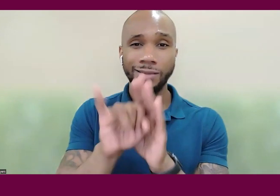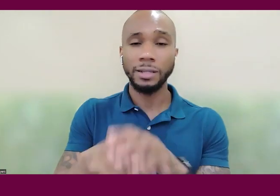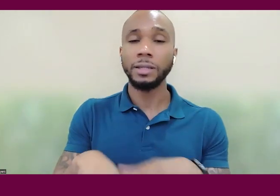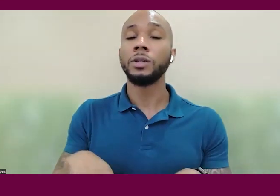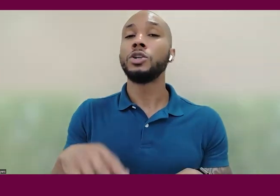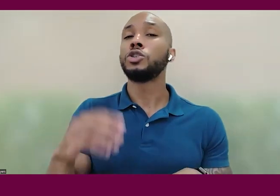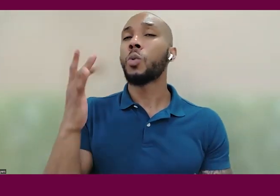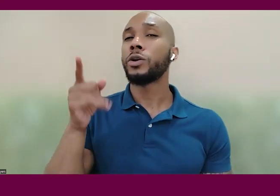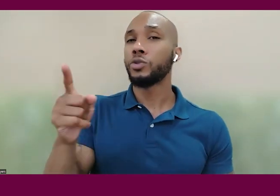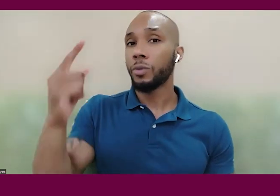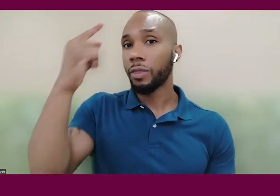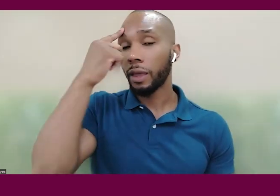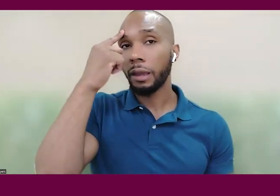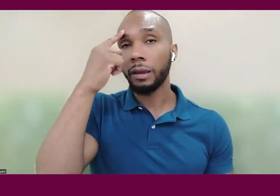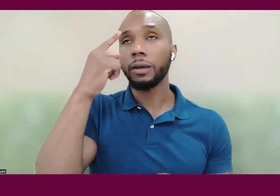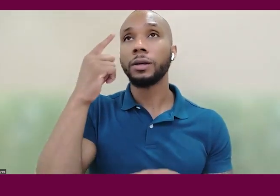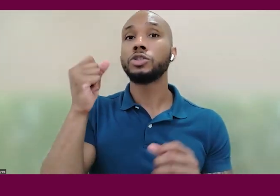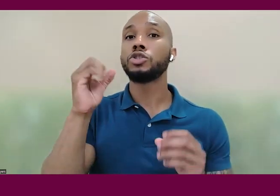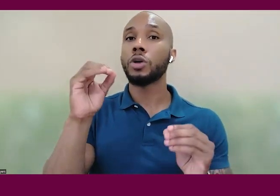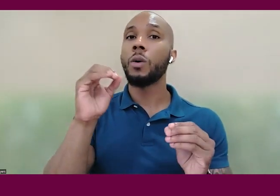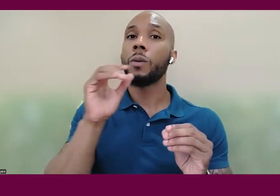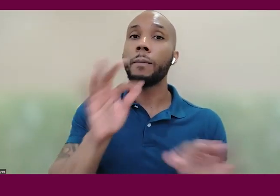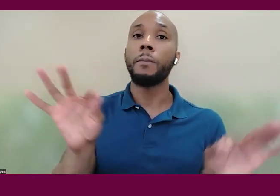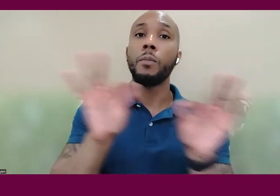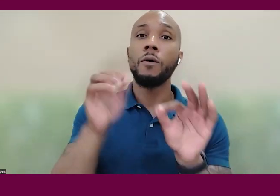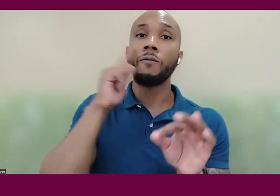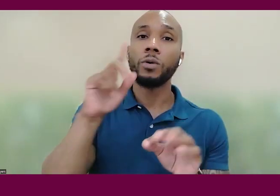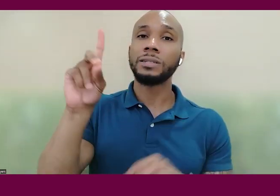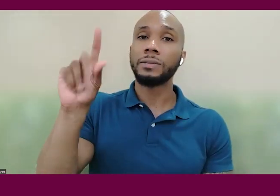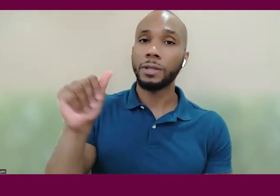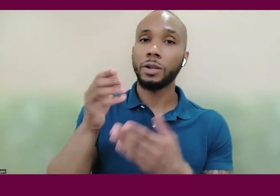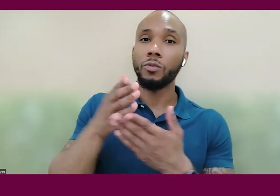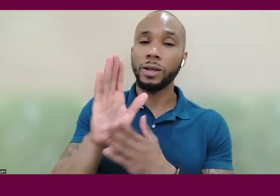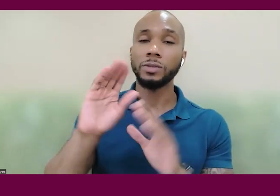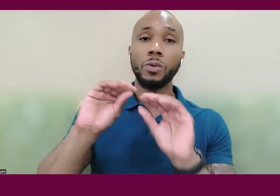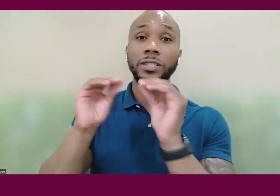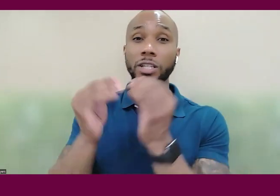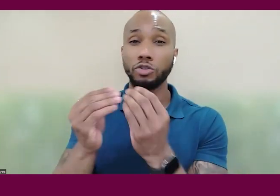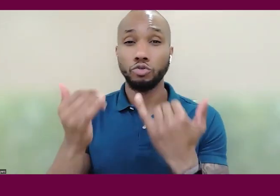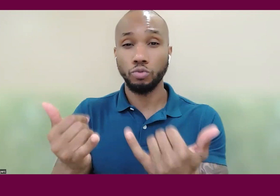So why do you think that it's so important for disability rights organizations today